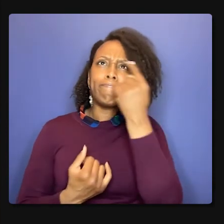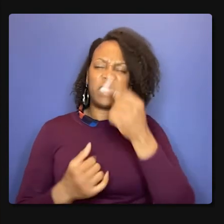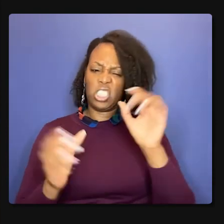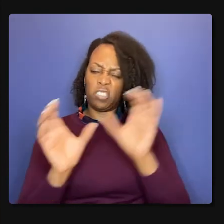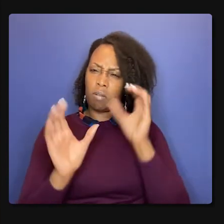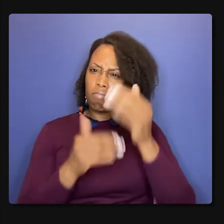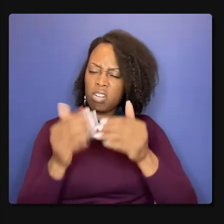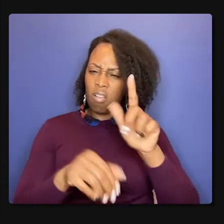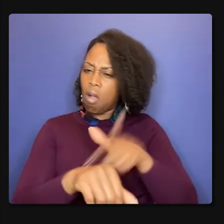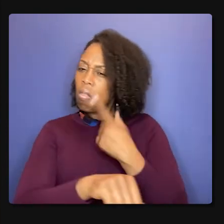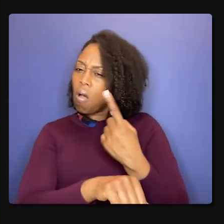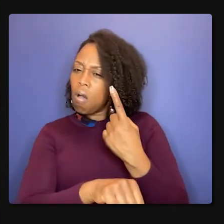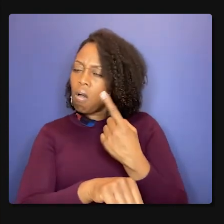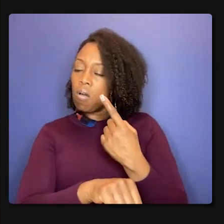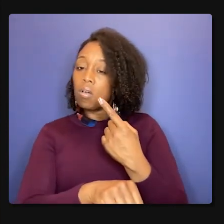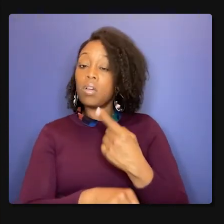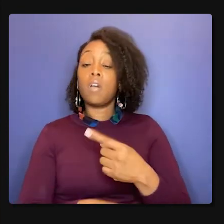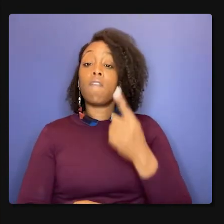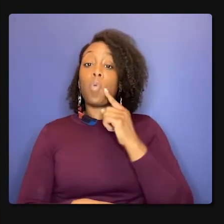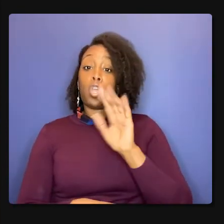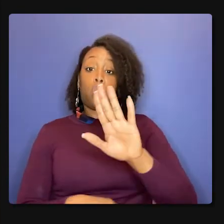Now you may wonder how long certification takes.